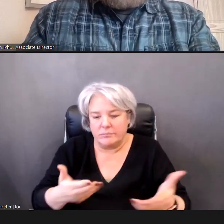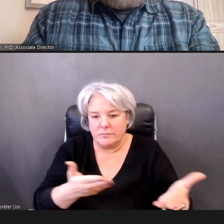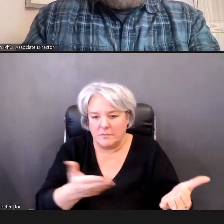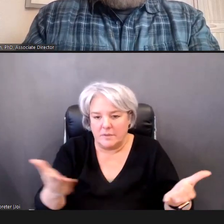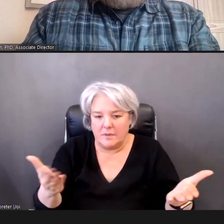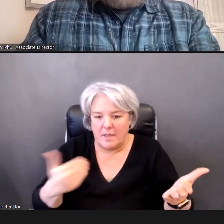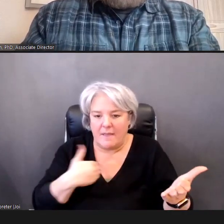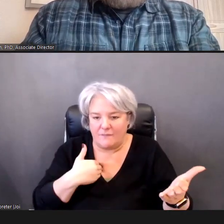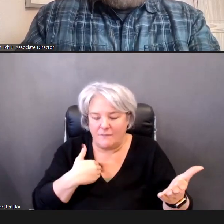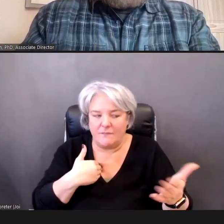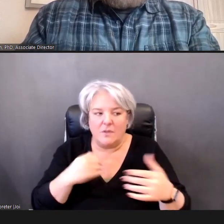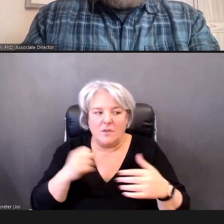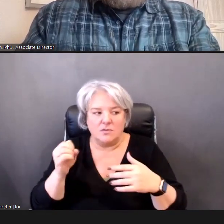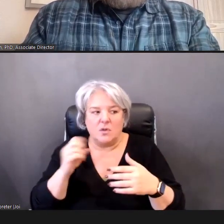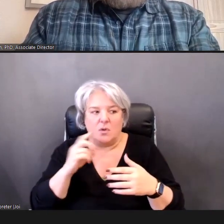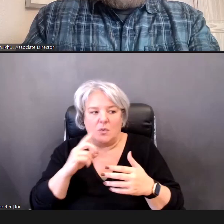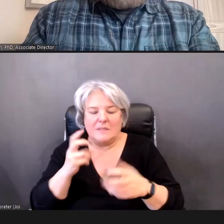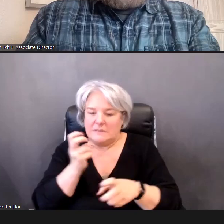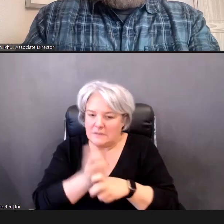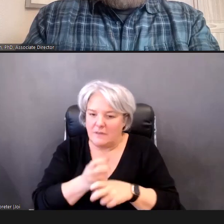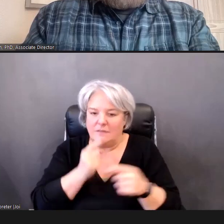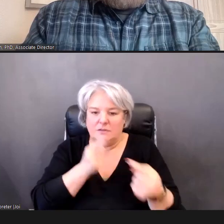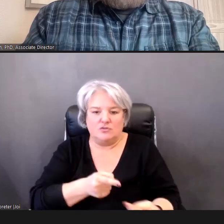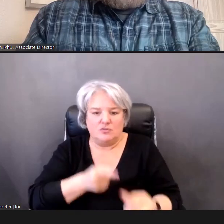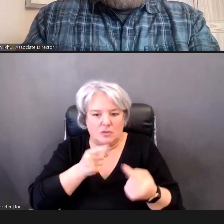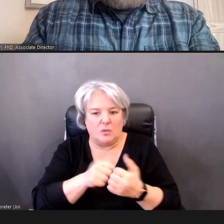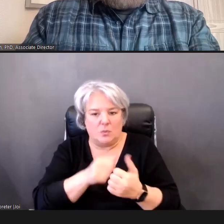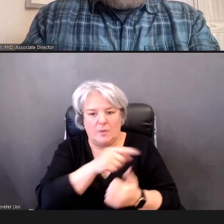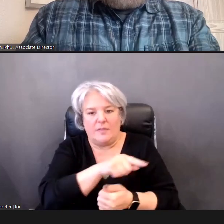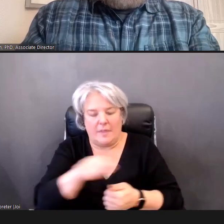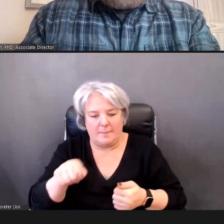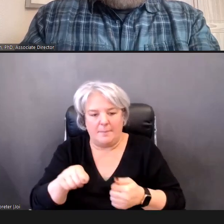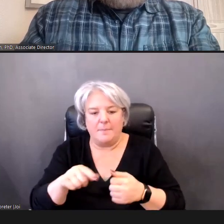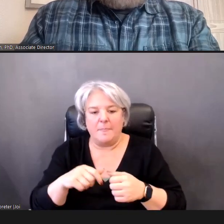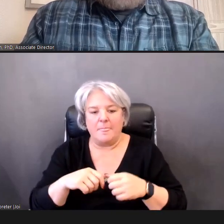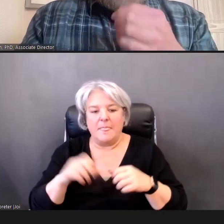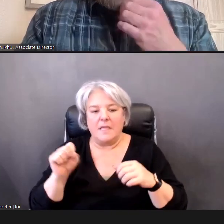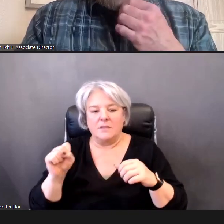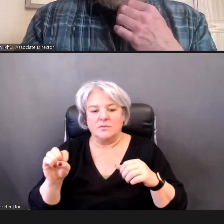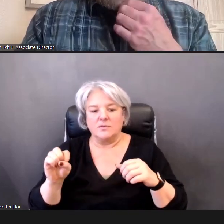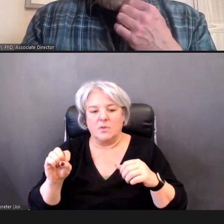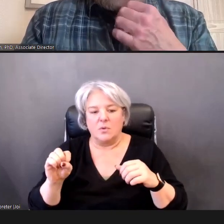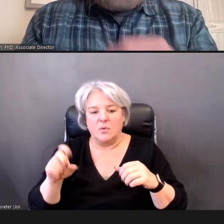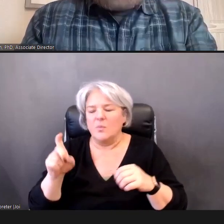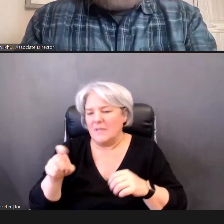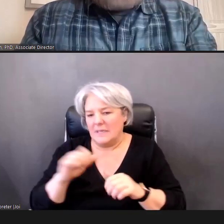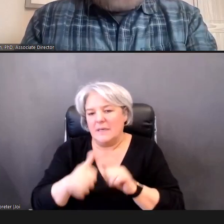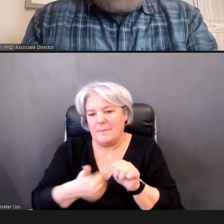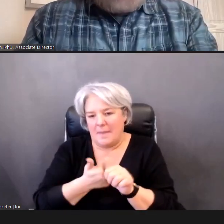or at risk for um for having hearing